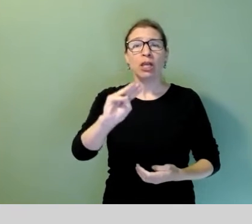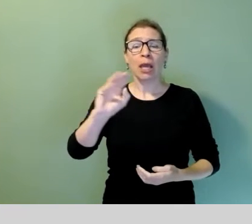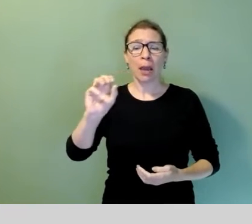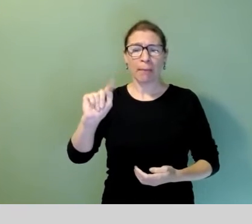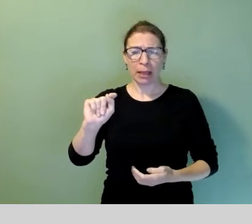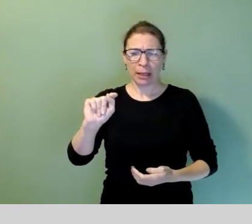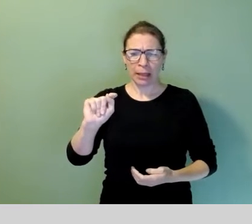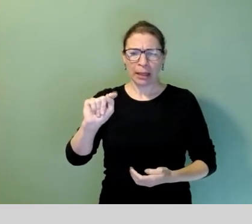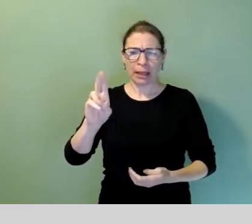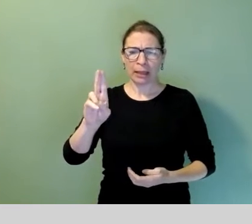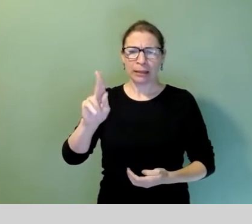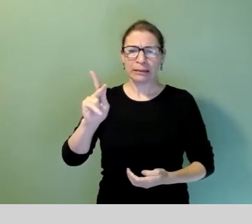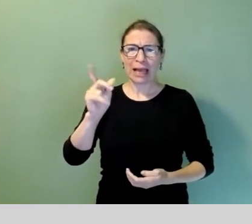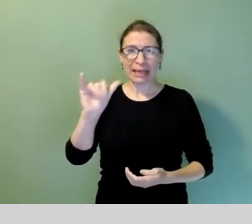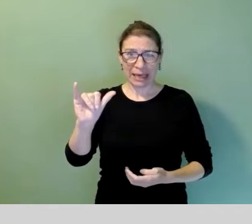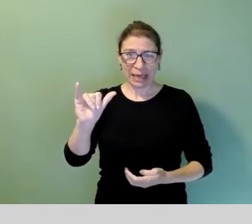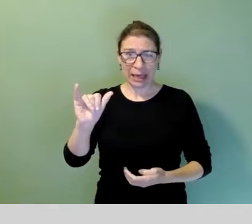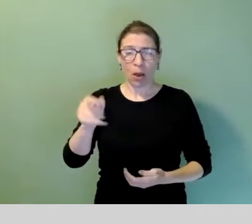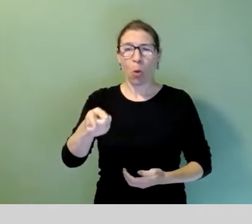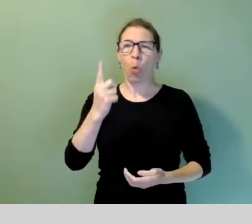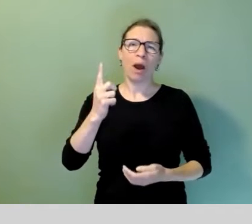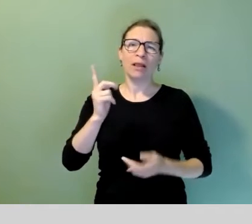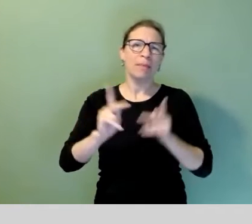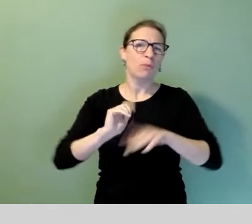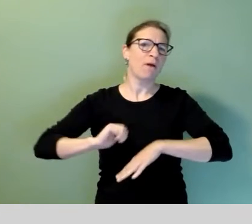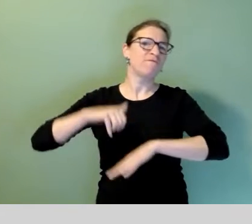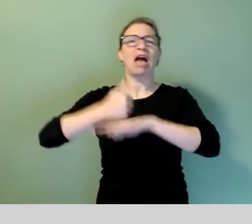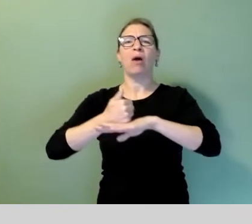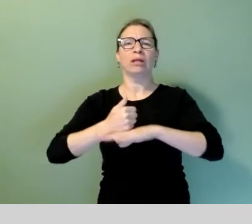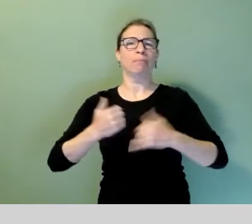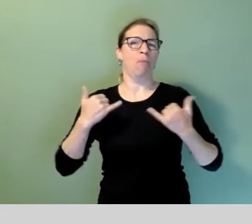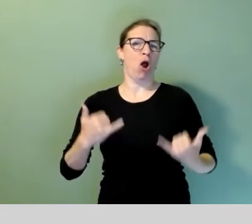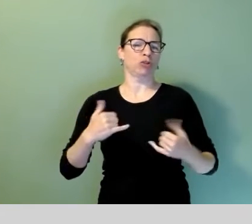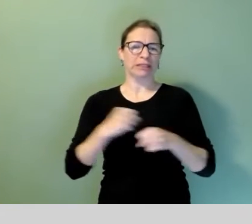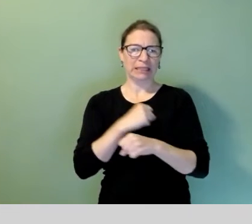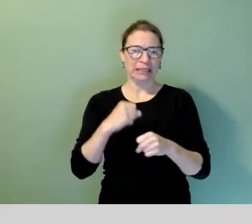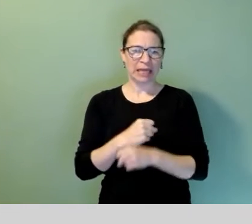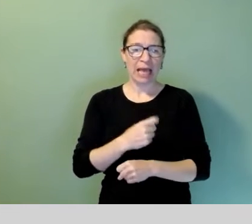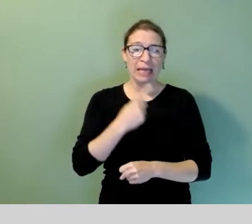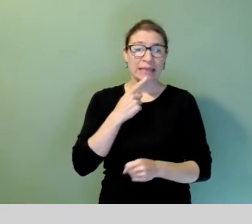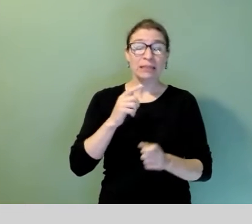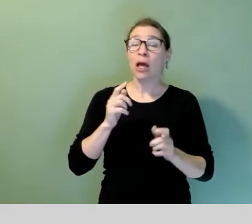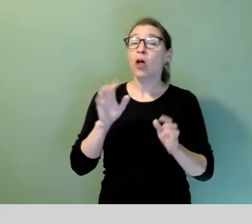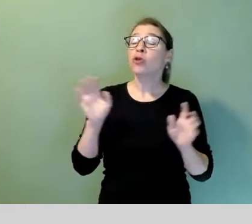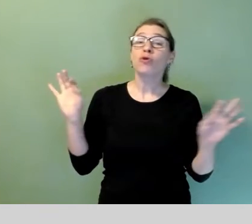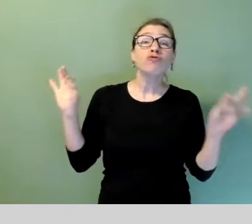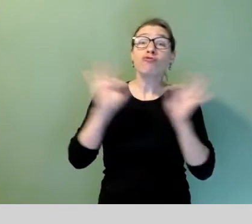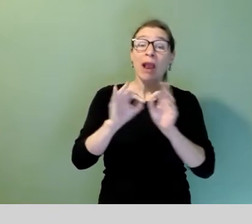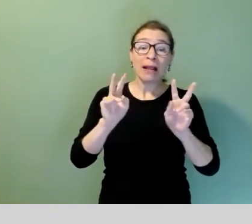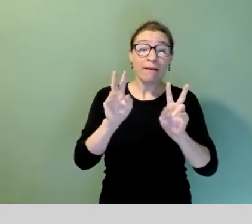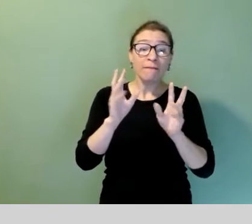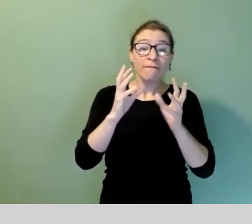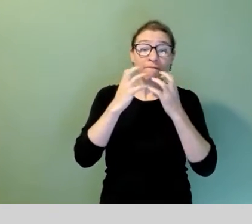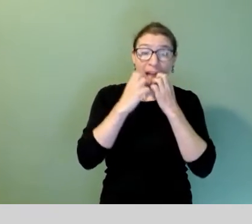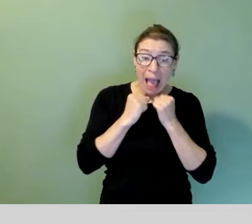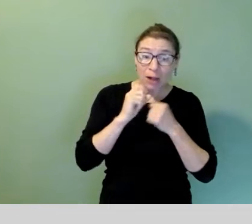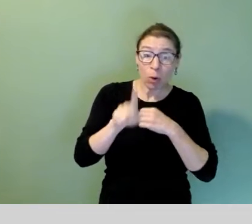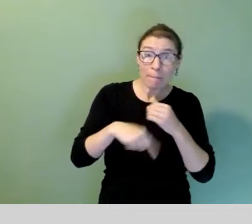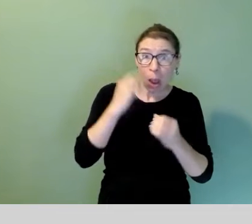one of the founders of modern statistics is that, "The great value of a picture is when it forces us to notice what we never expected to see."